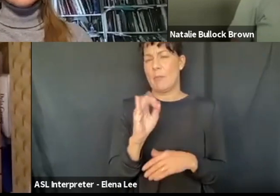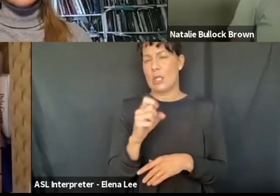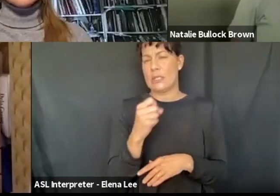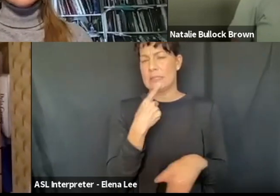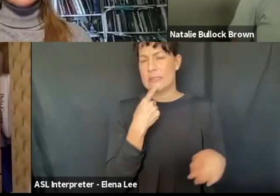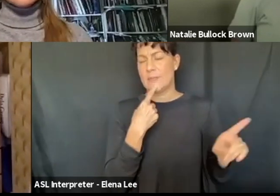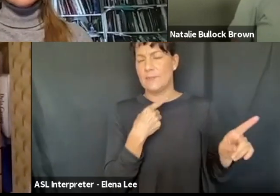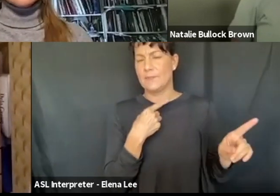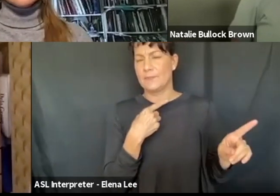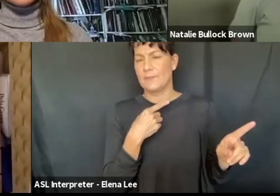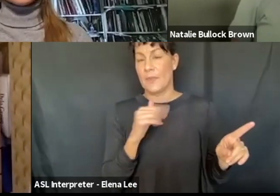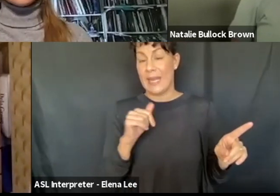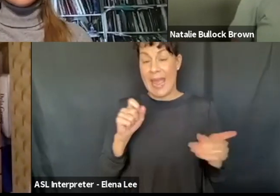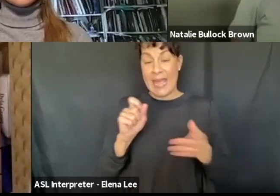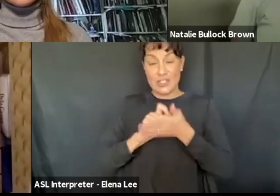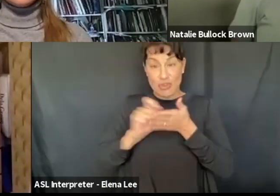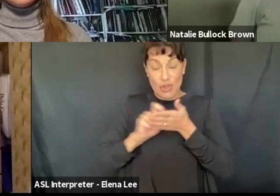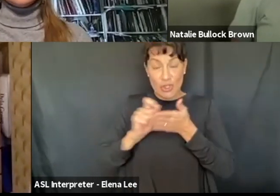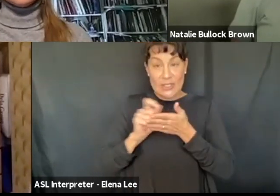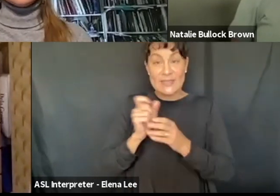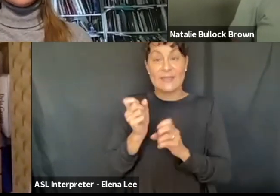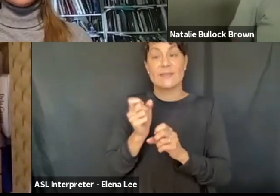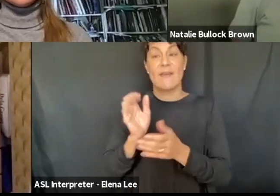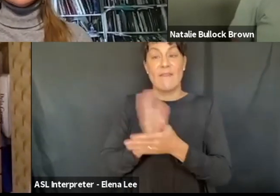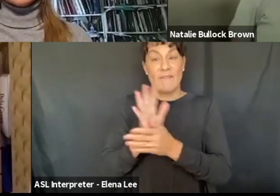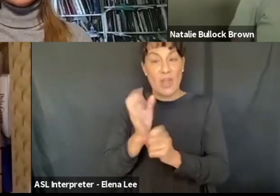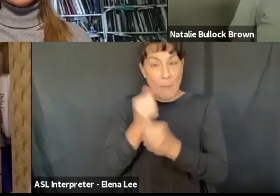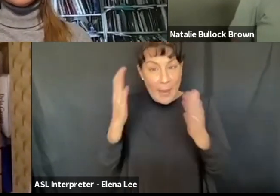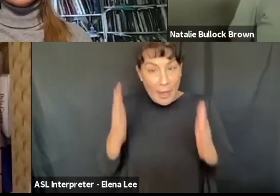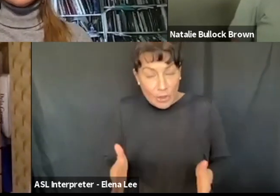journalists filmmakers, filmmaker journalists, we're occupying this space where